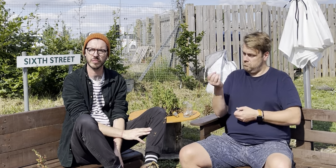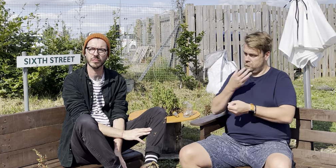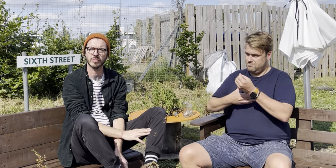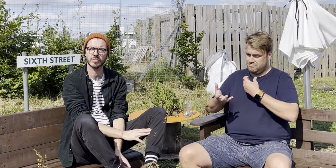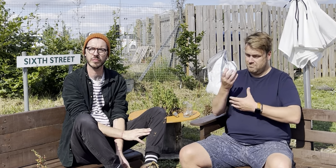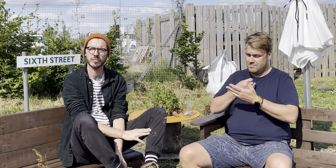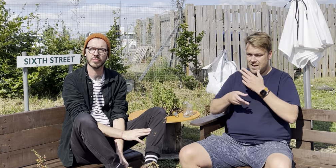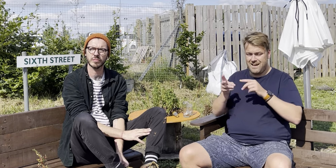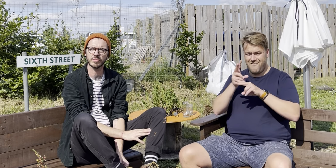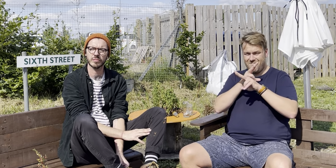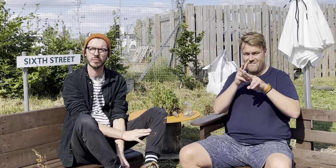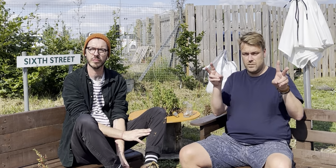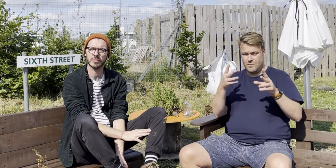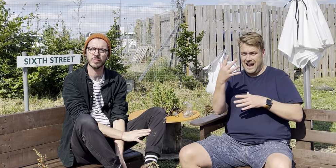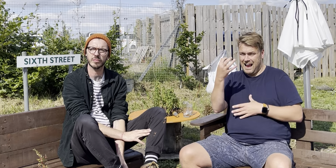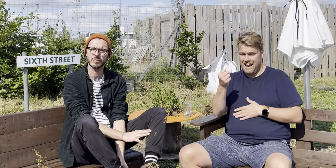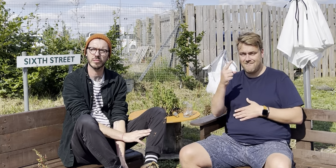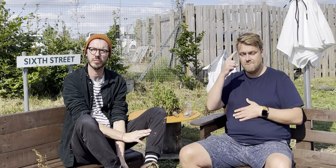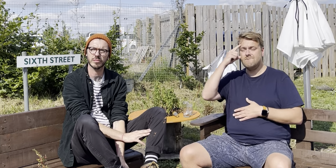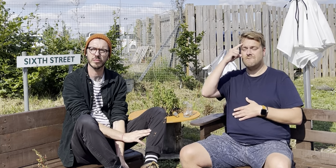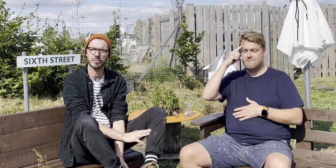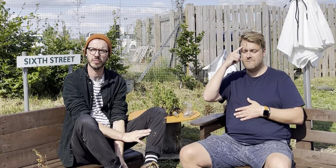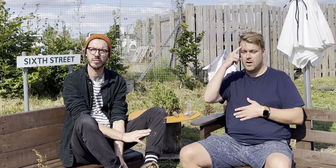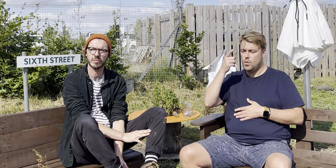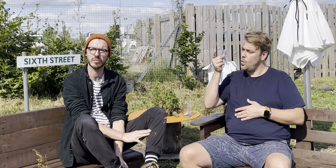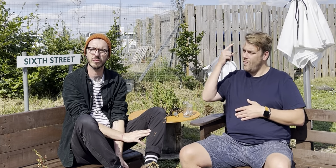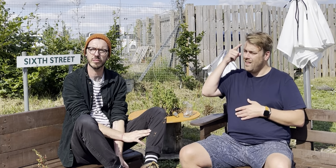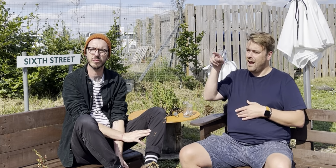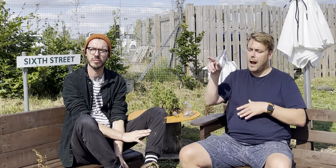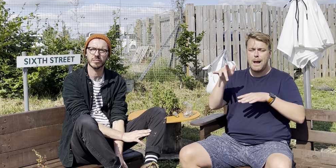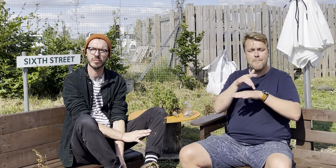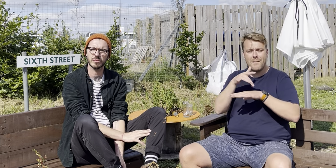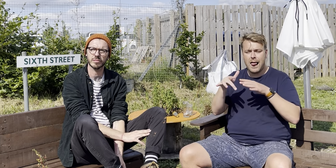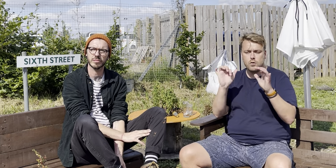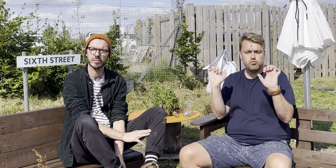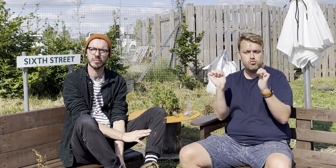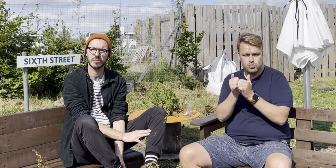it feel like a play which lent itself to being outdoors or did it did it feel like work to try